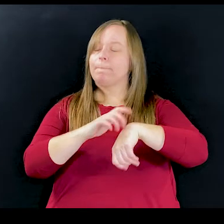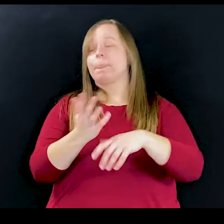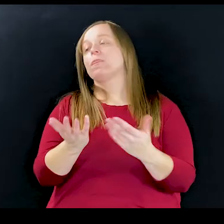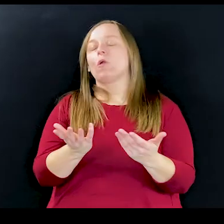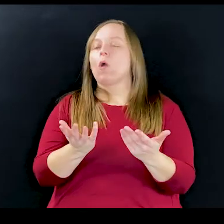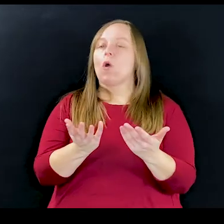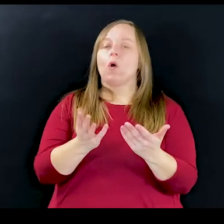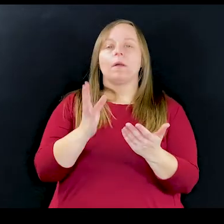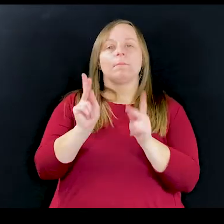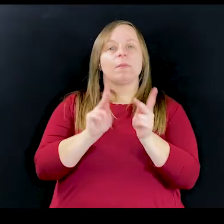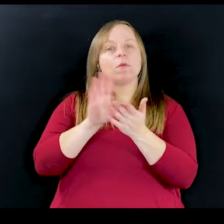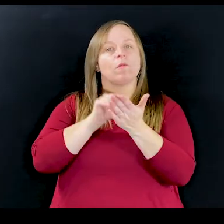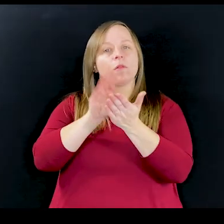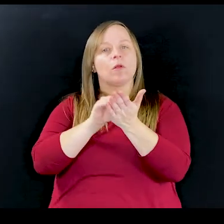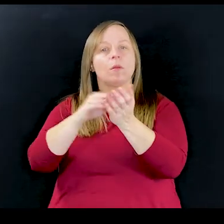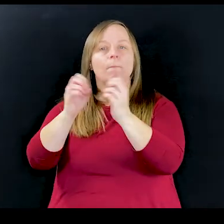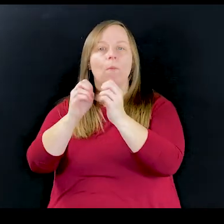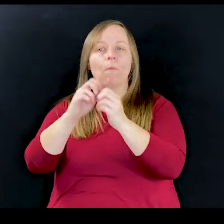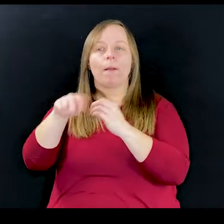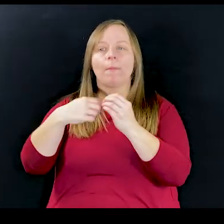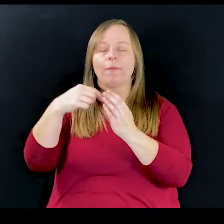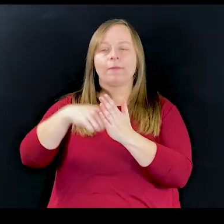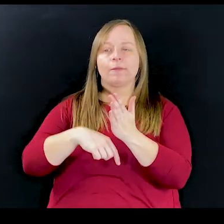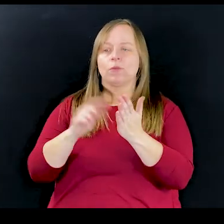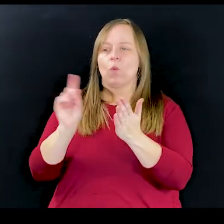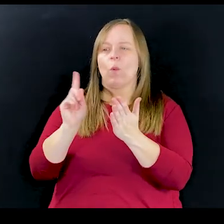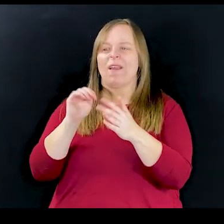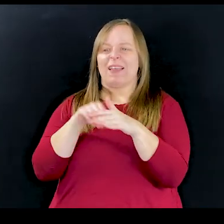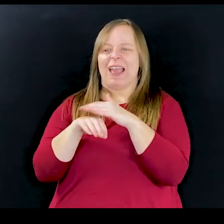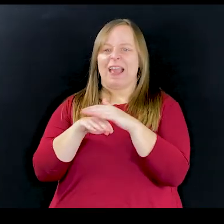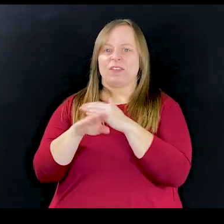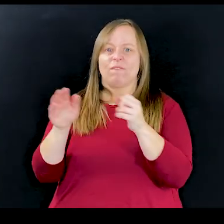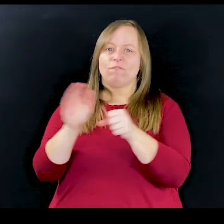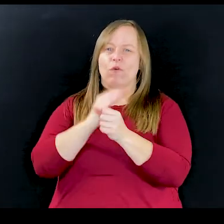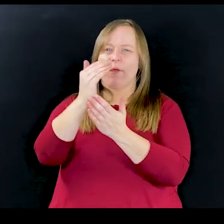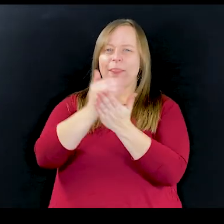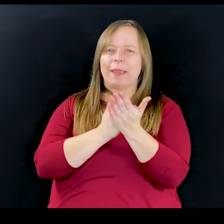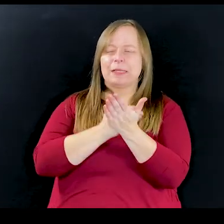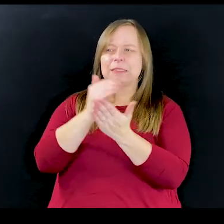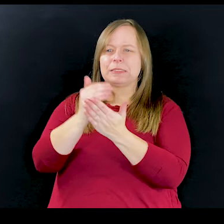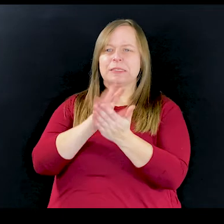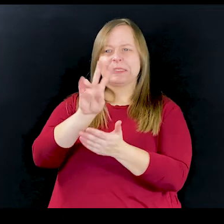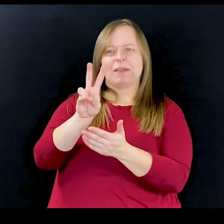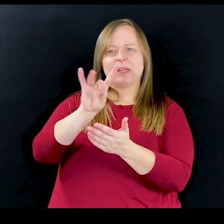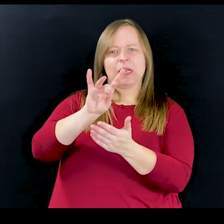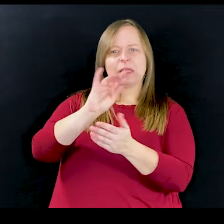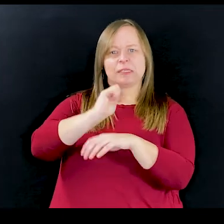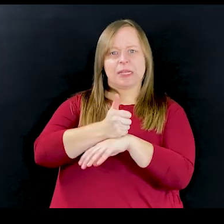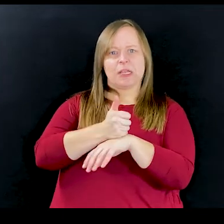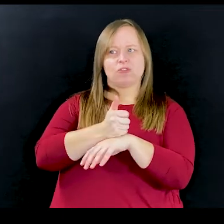And as people are learning more about this, where can they access the full list of the 78 stations